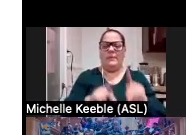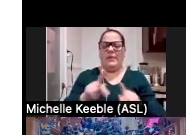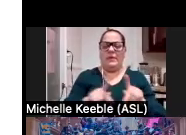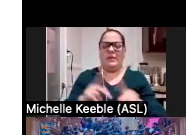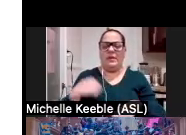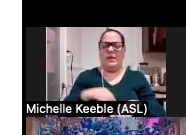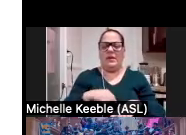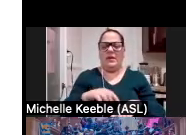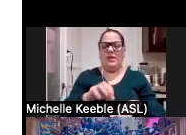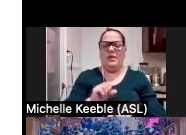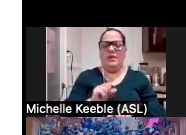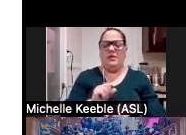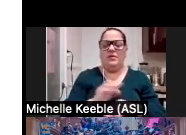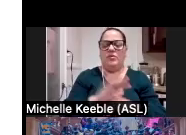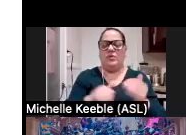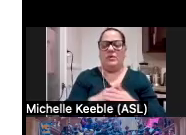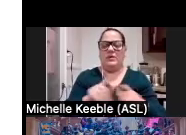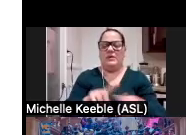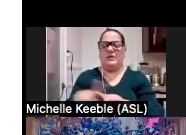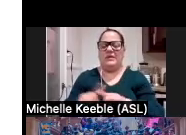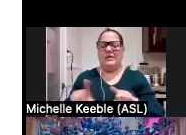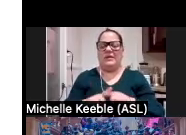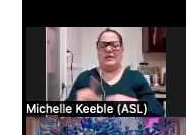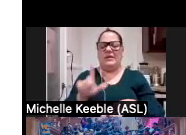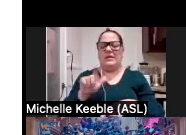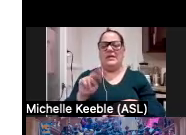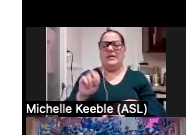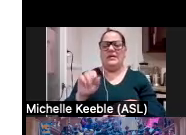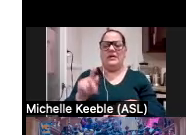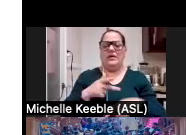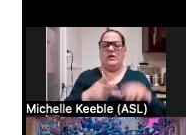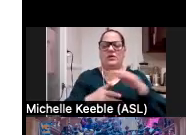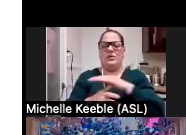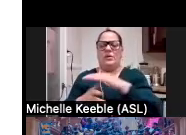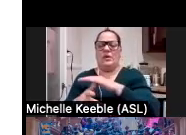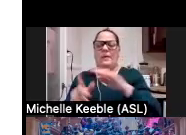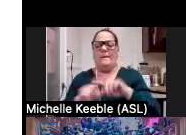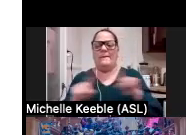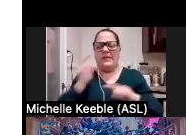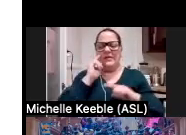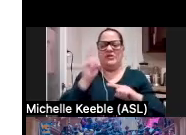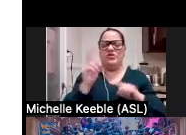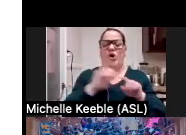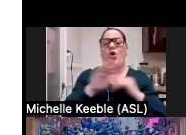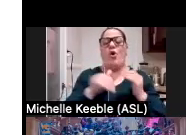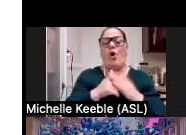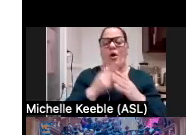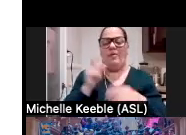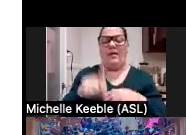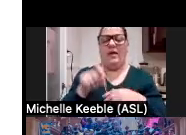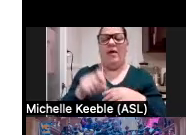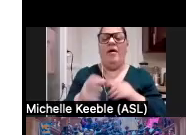Hemstead and a leaky garage. Um but he saw the potential. Um, and he had it transformed